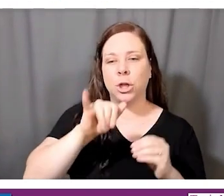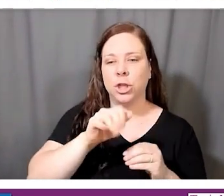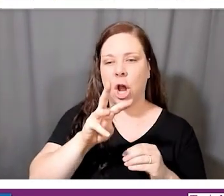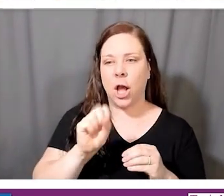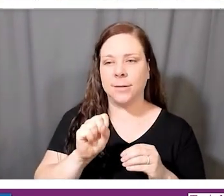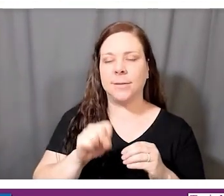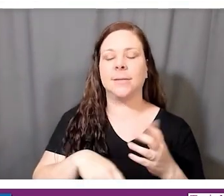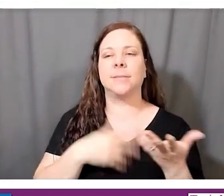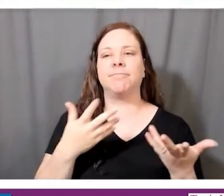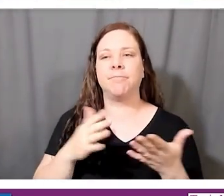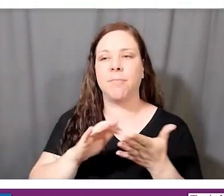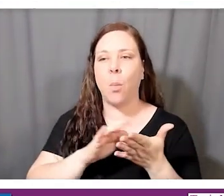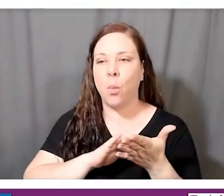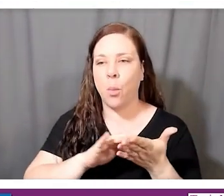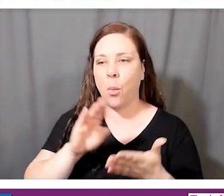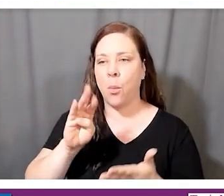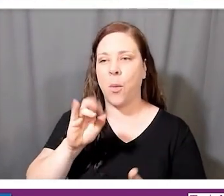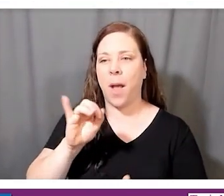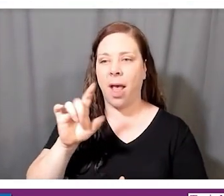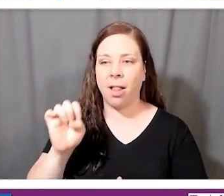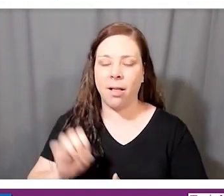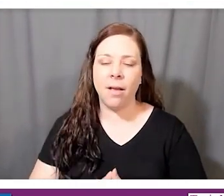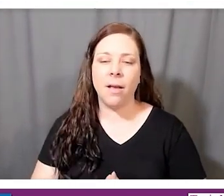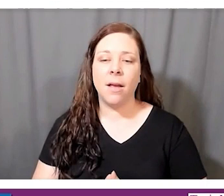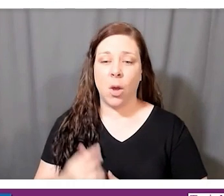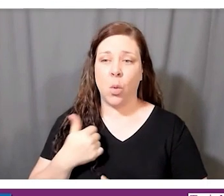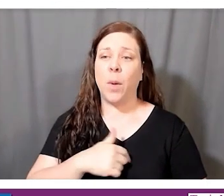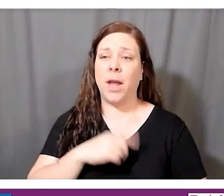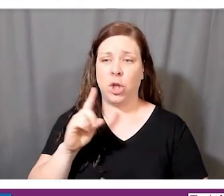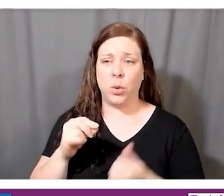So I know we do support people using Dragon.